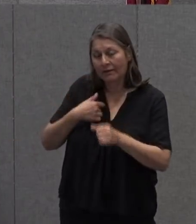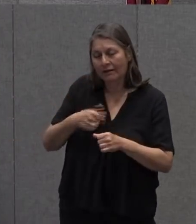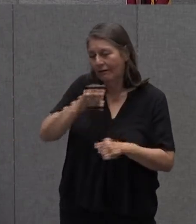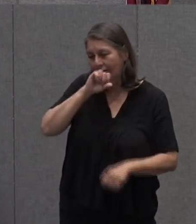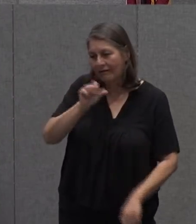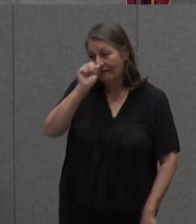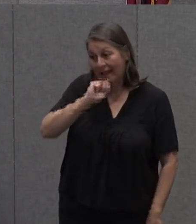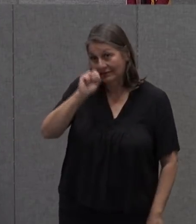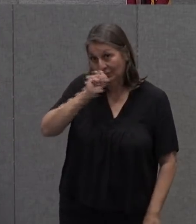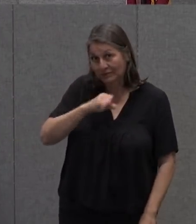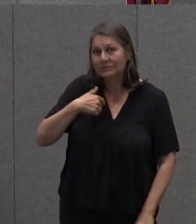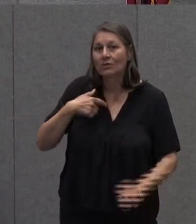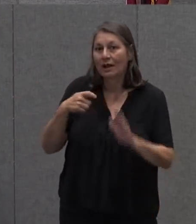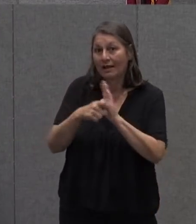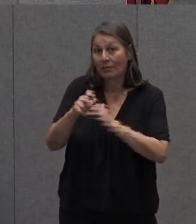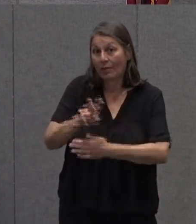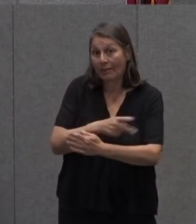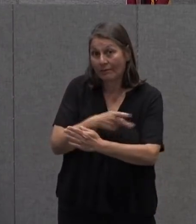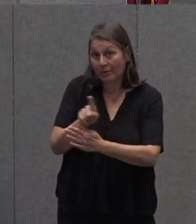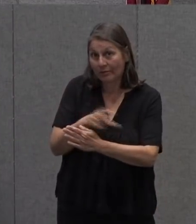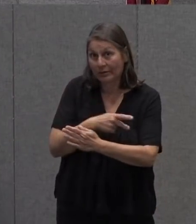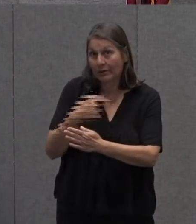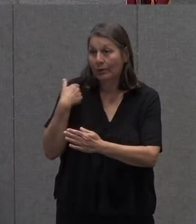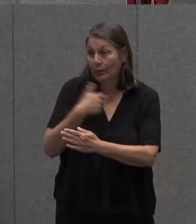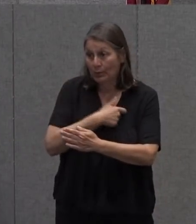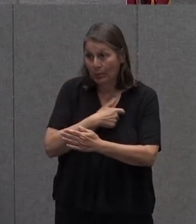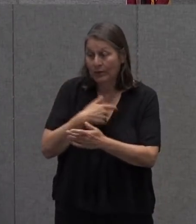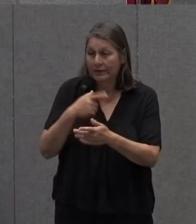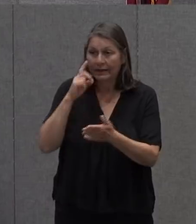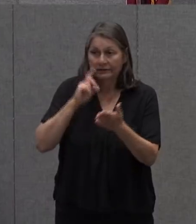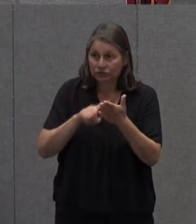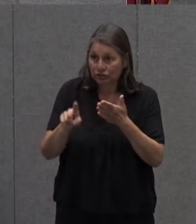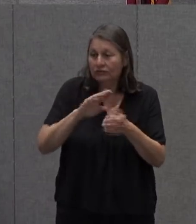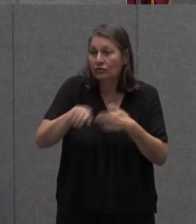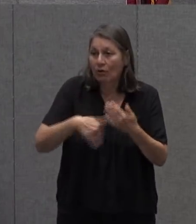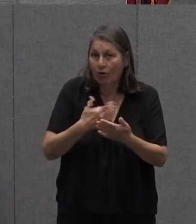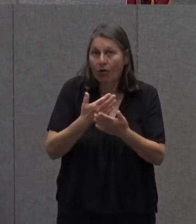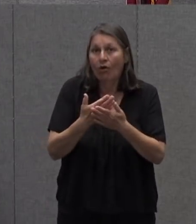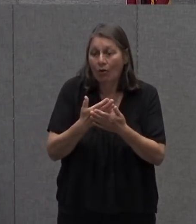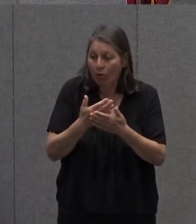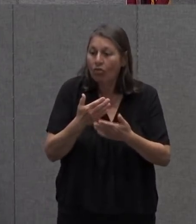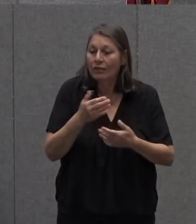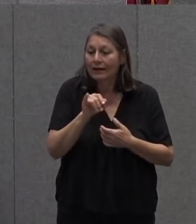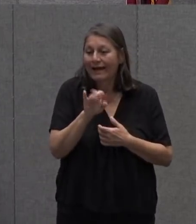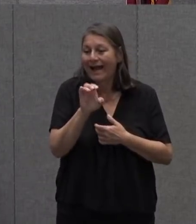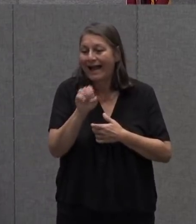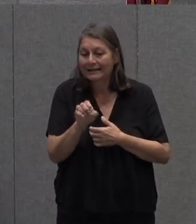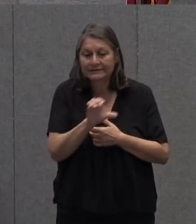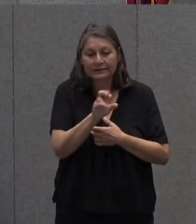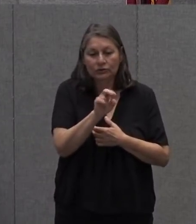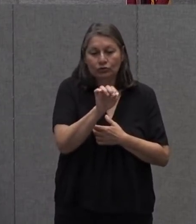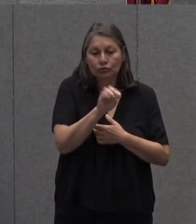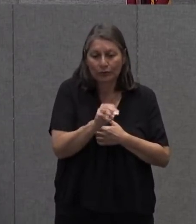And that's why I wrote this one. We went through it, and we checked that ice cream has two syllables.